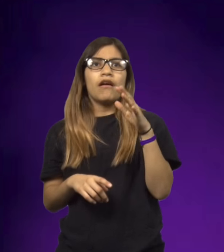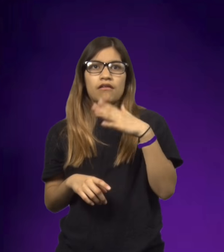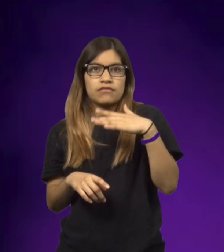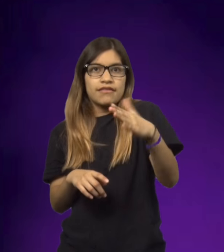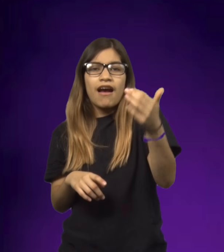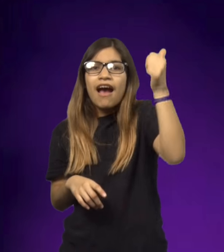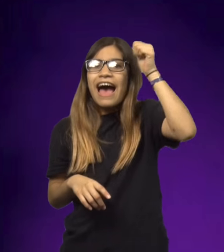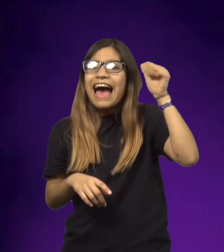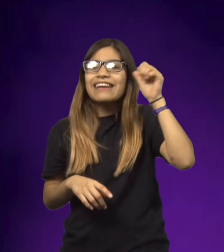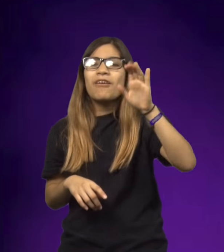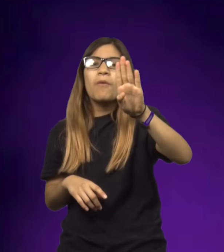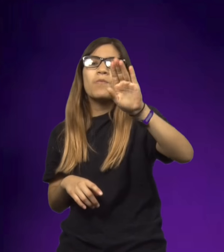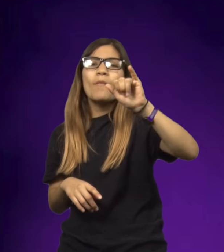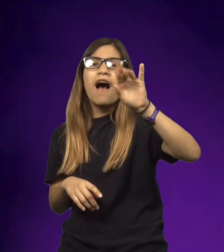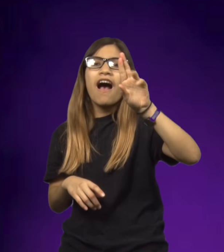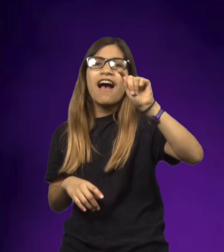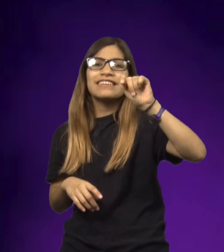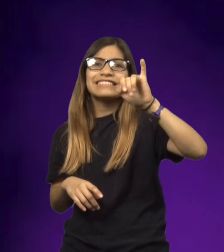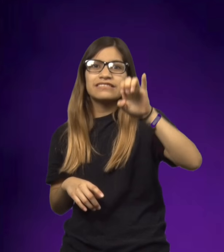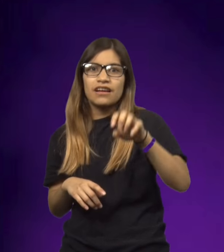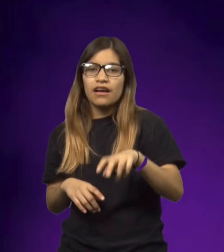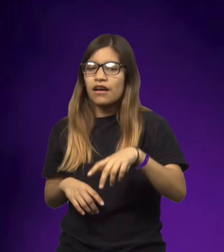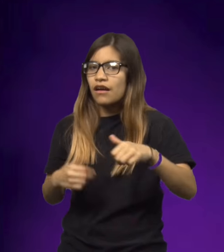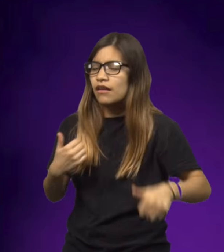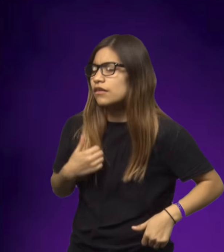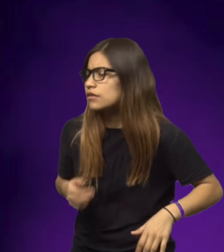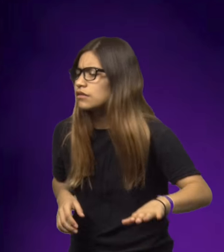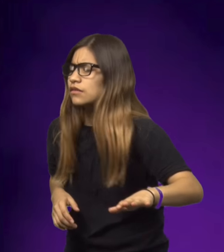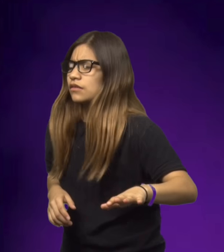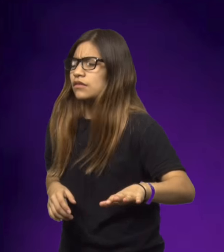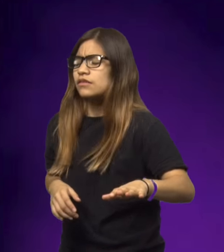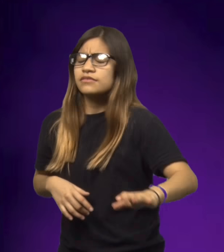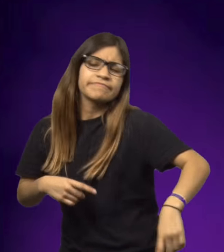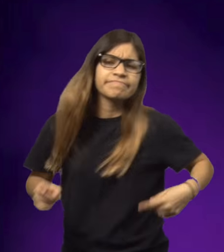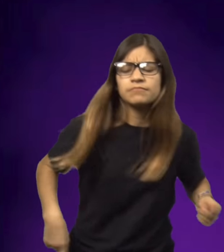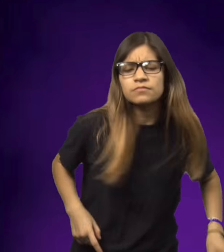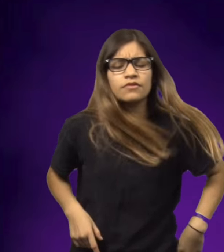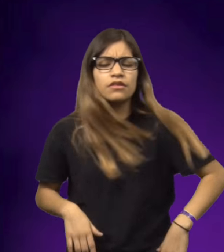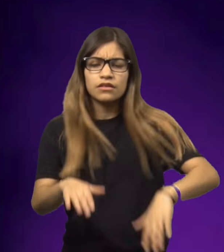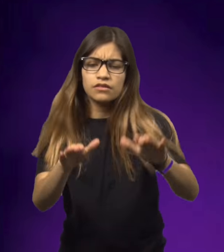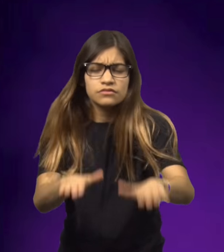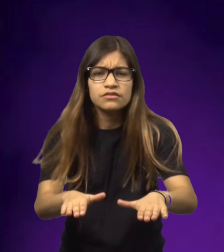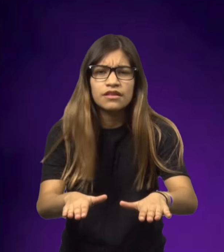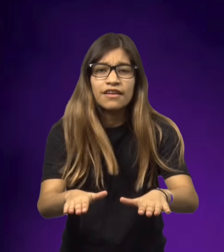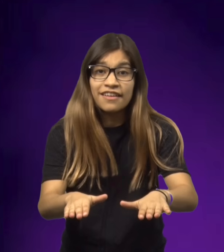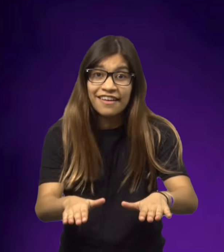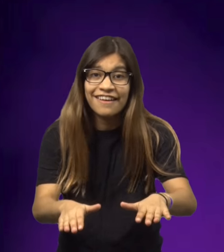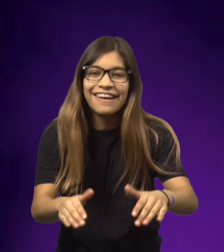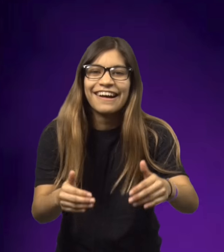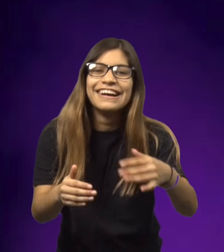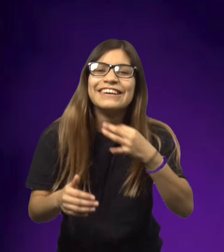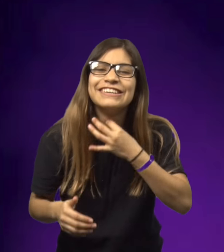And Annemarie responded and said, "My Aunt Birtie, she's in the coffin." The soldier went up to the coffin, he put his hands on it--